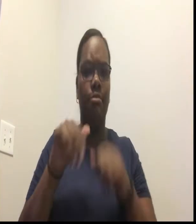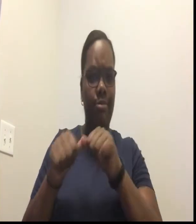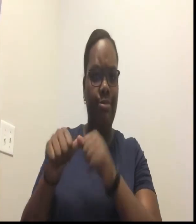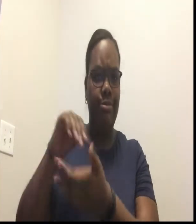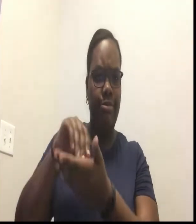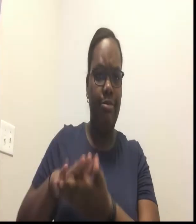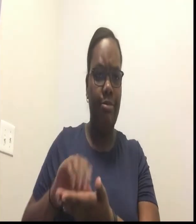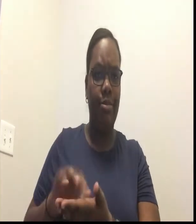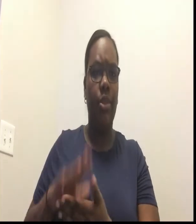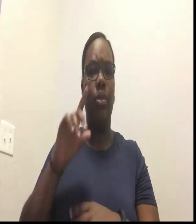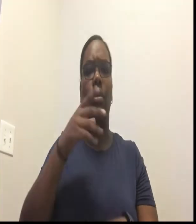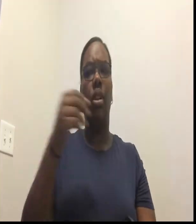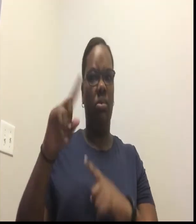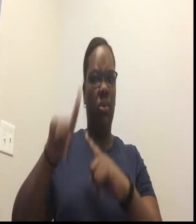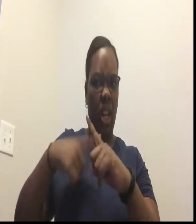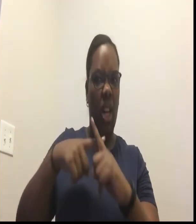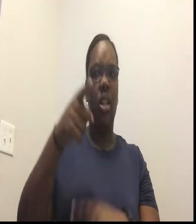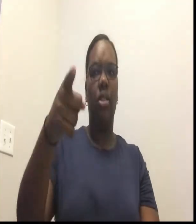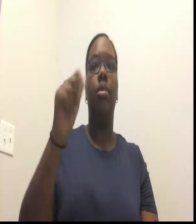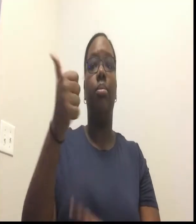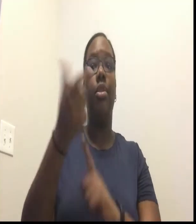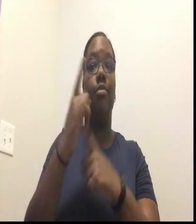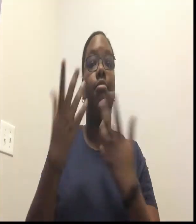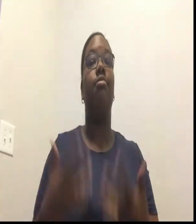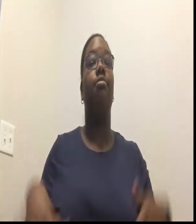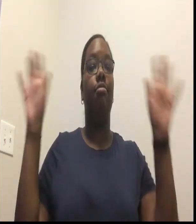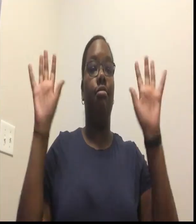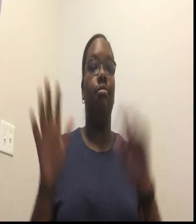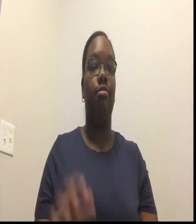they'll keep time and when your 10 minutes is up